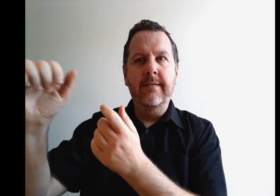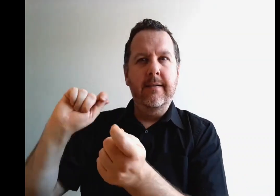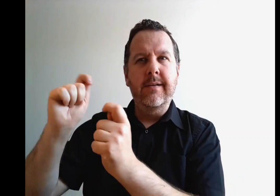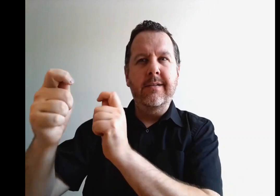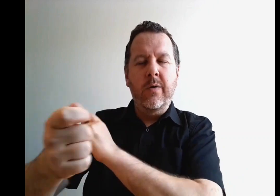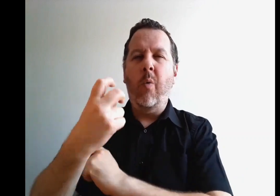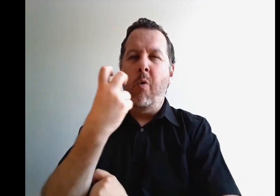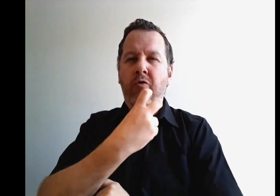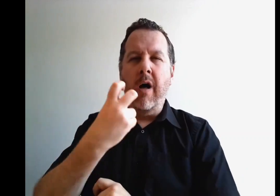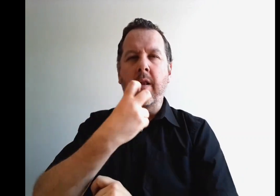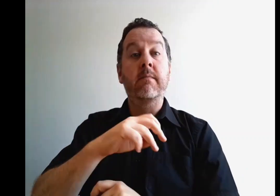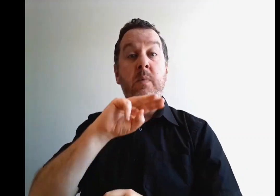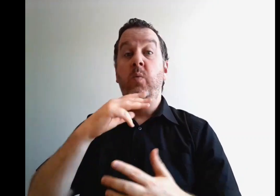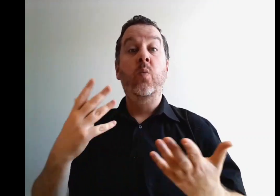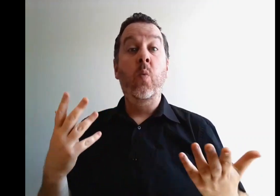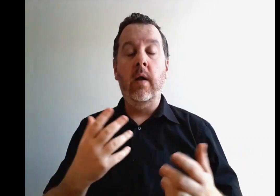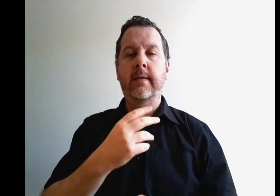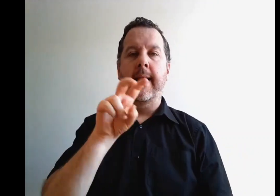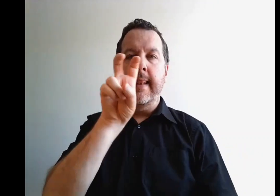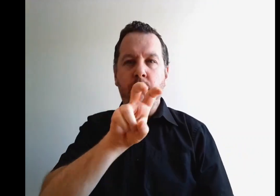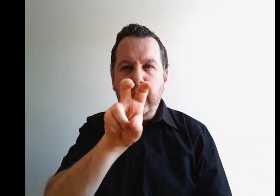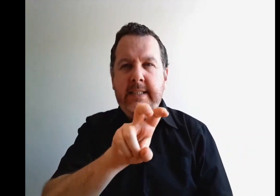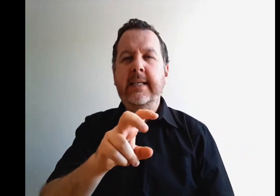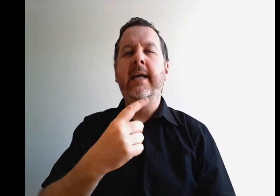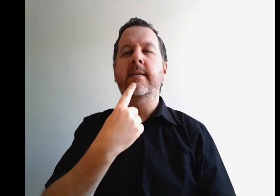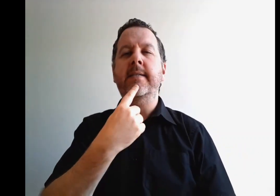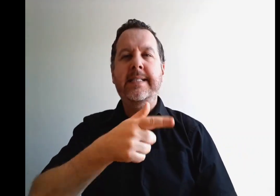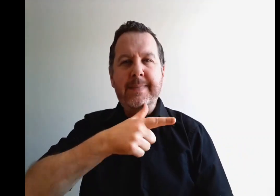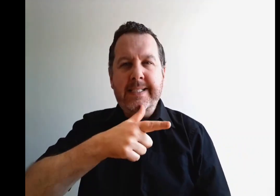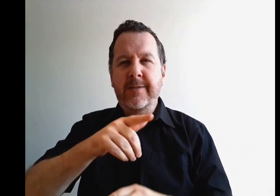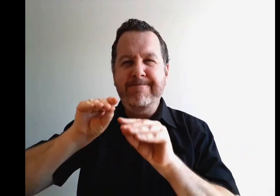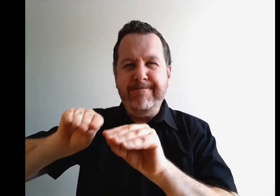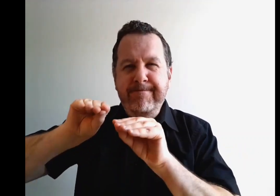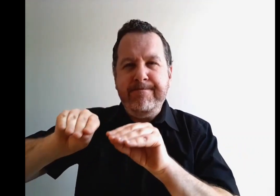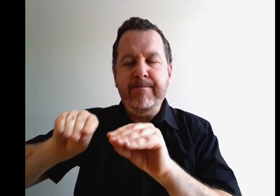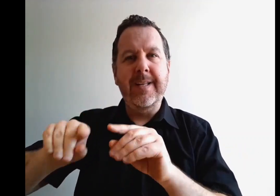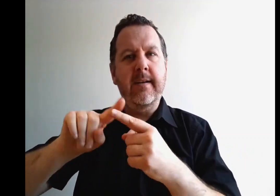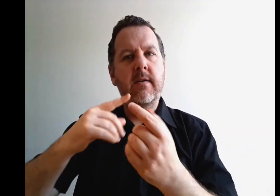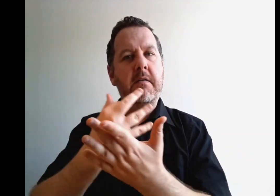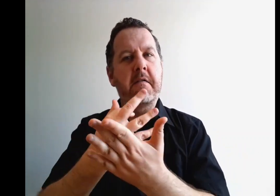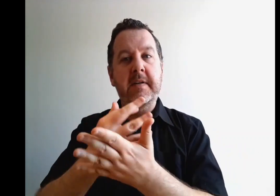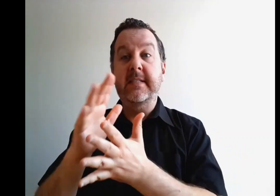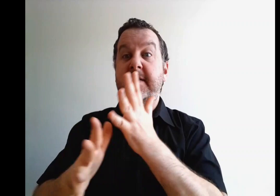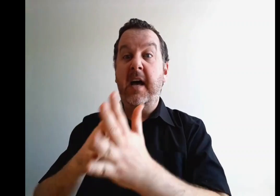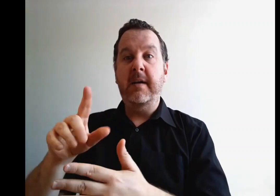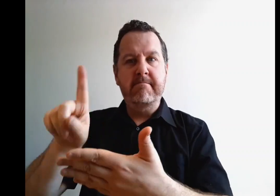which is essentially teaching lip reading, the use of speech, but also in many cases banning sign language,